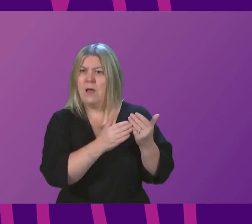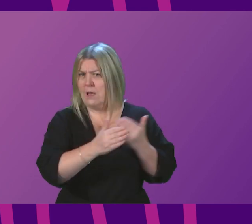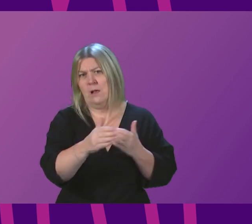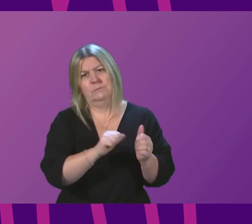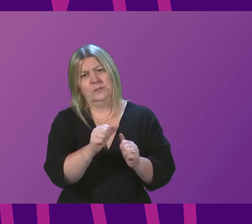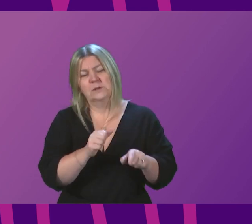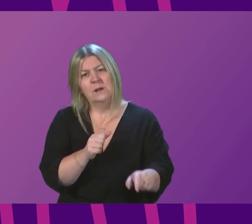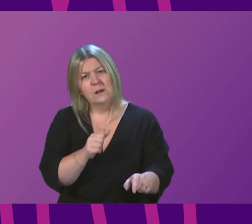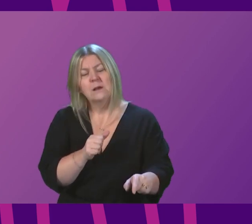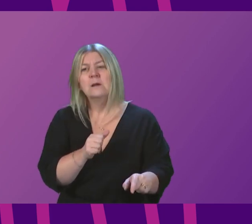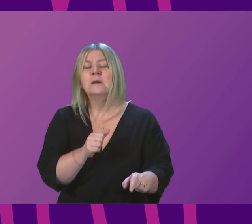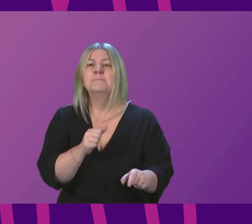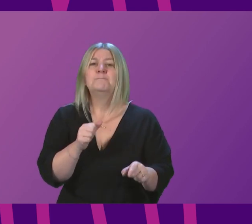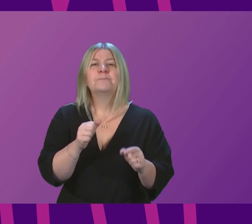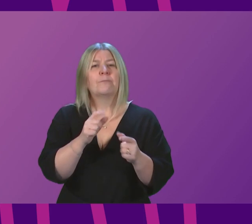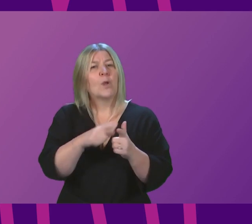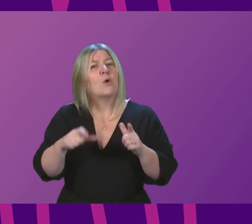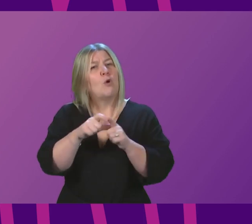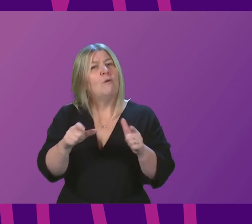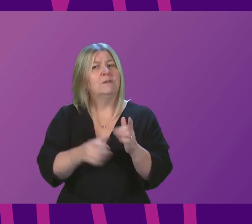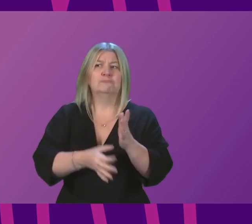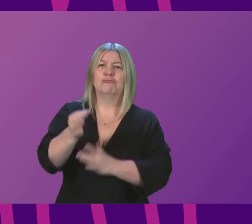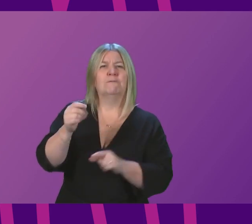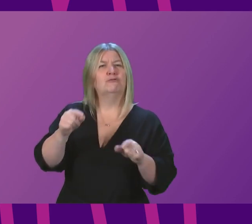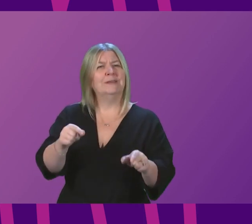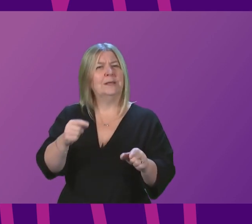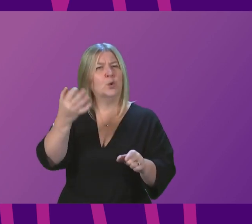Today, in the COVID-19 Recovery Committee, we were told by an adviser that the data that